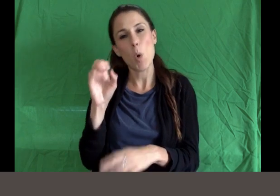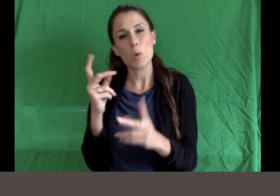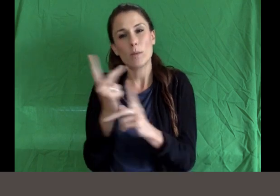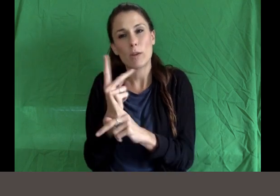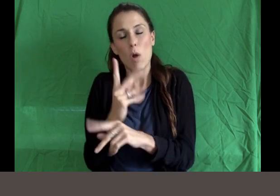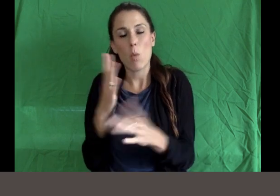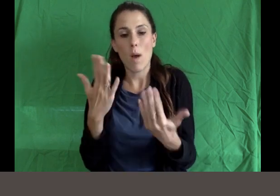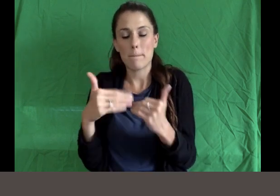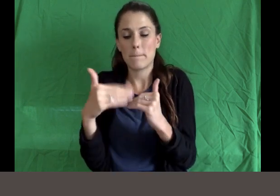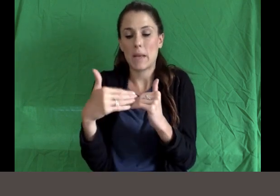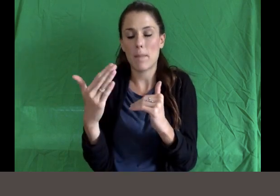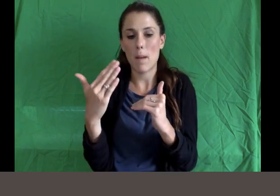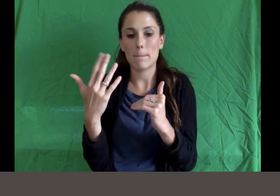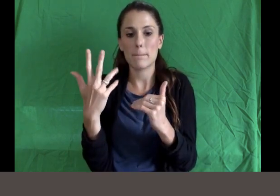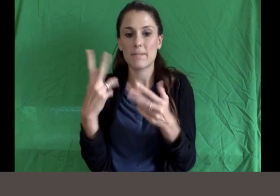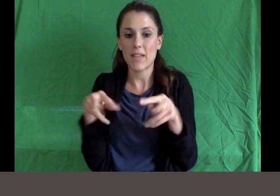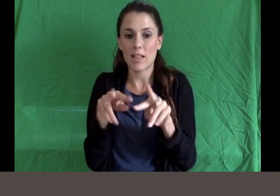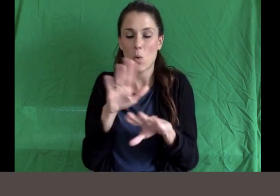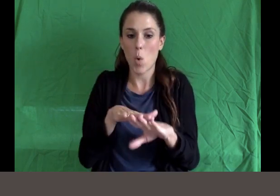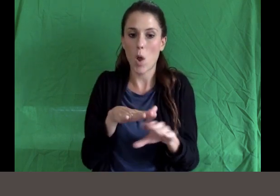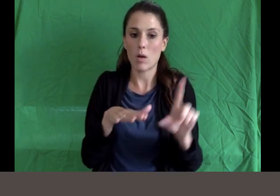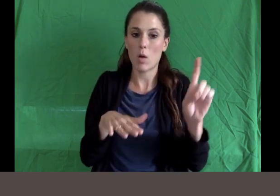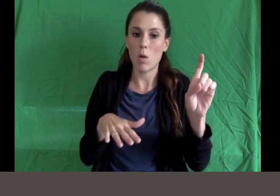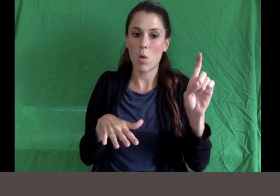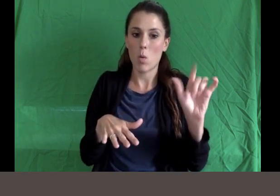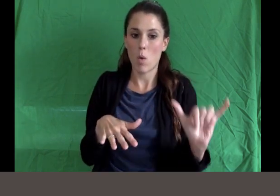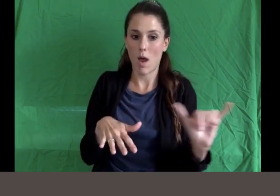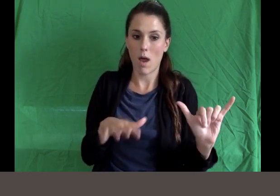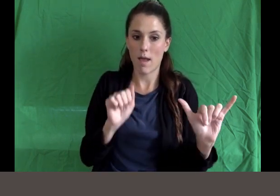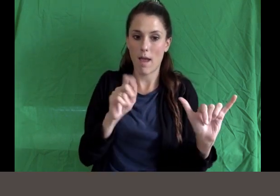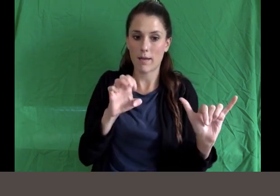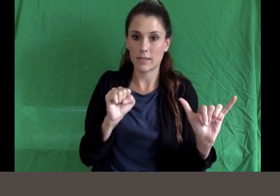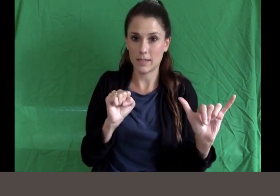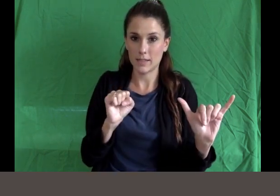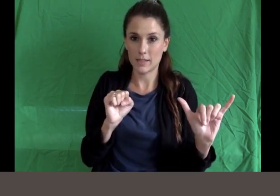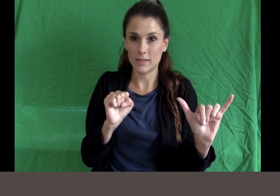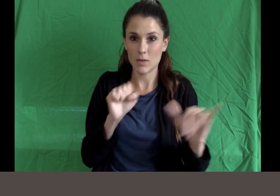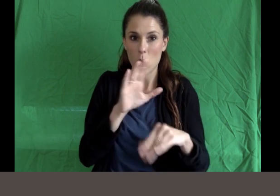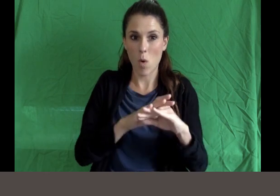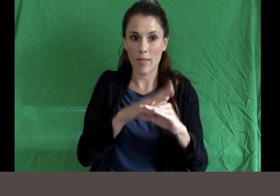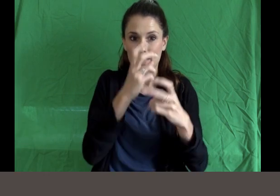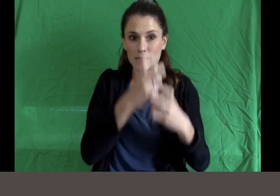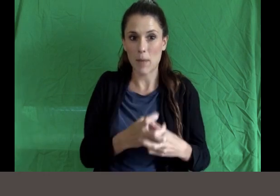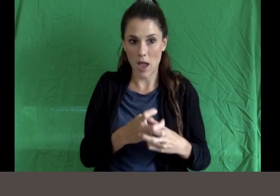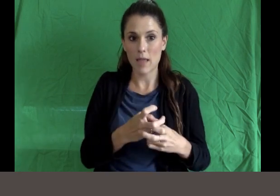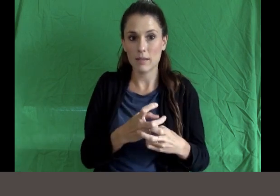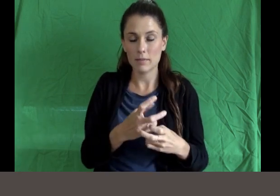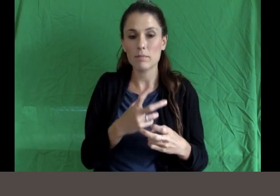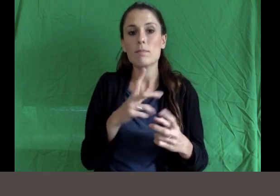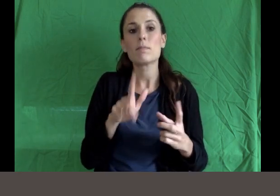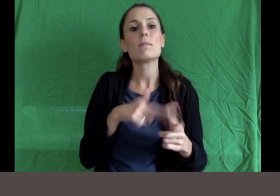on my y axis on my actual spine so these are right at y ticks here and then you just cross